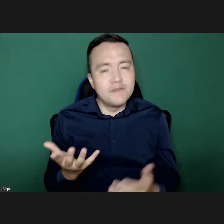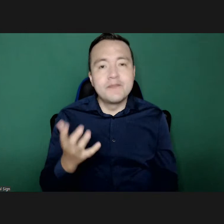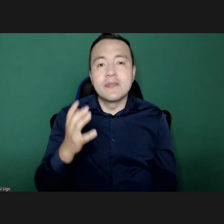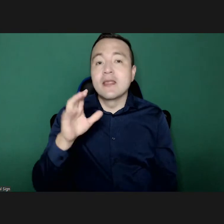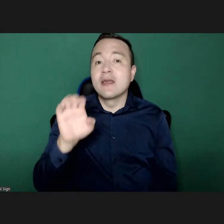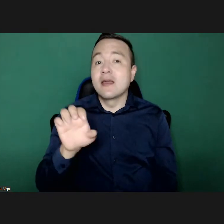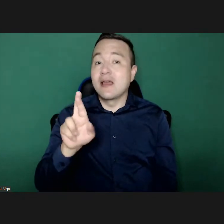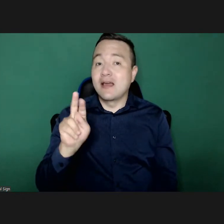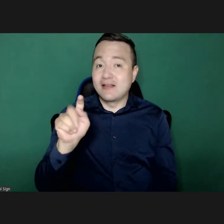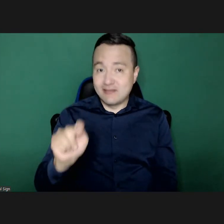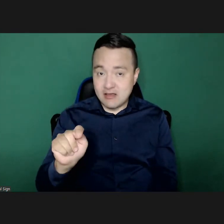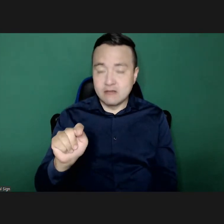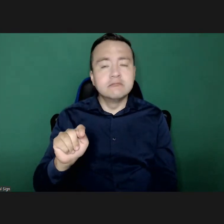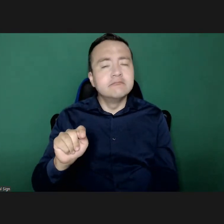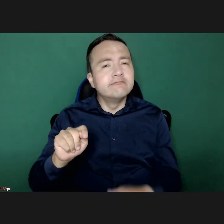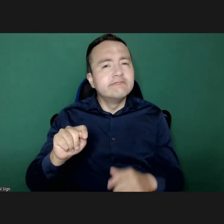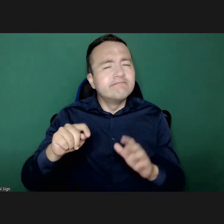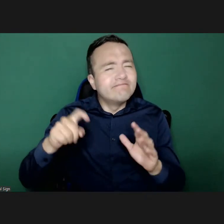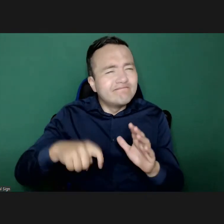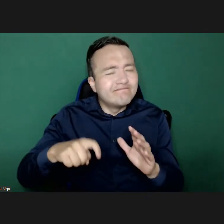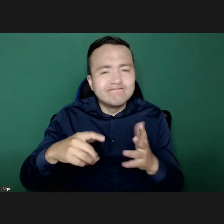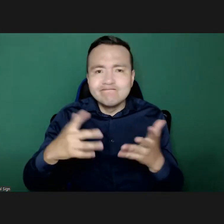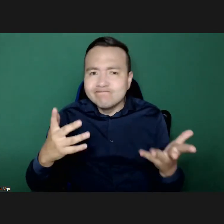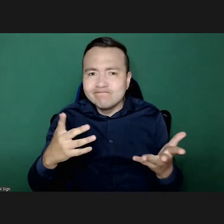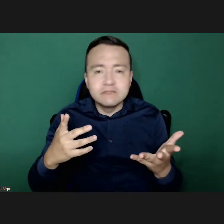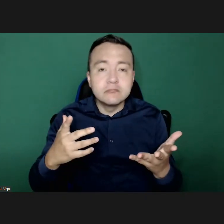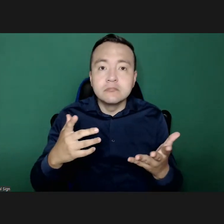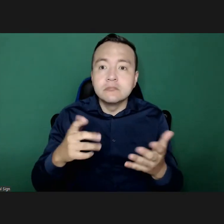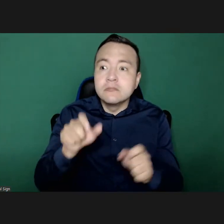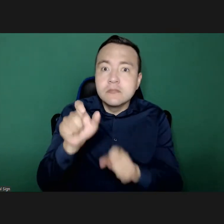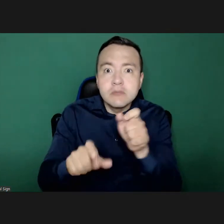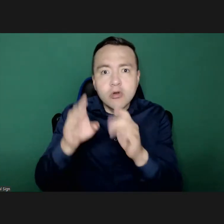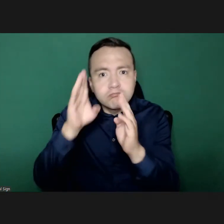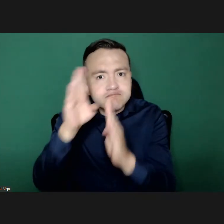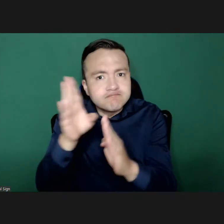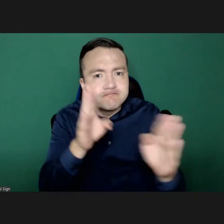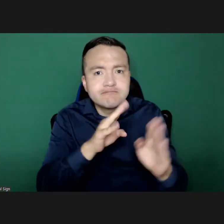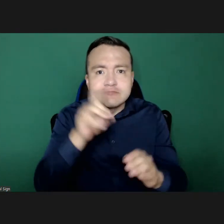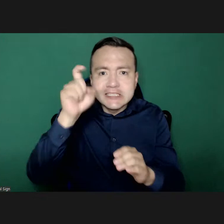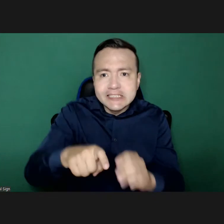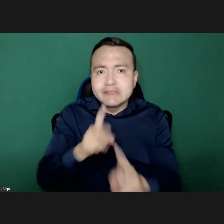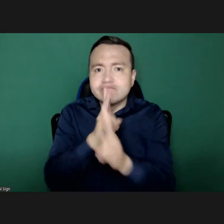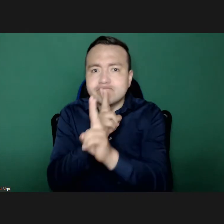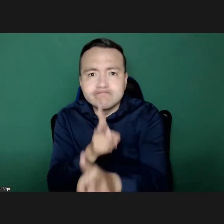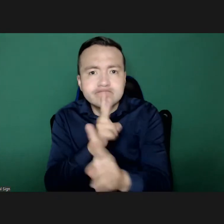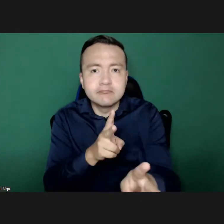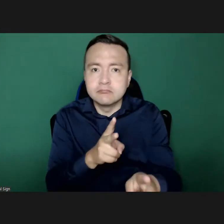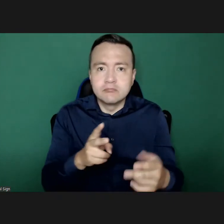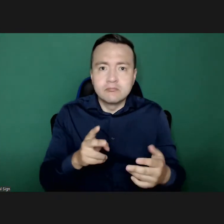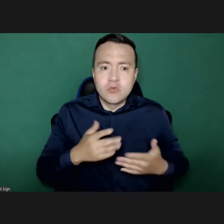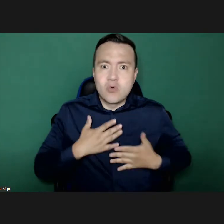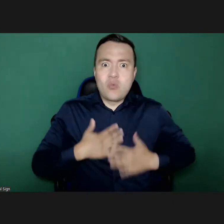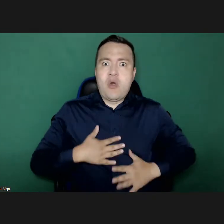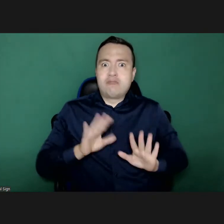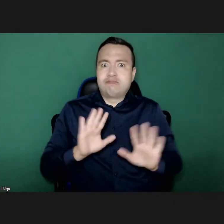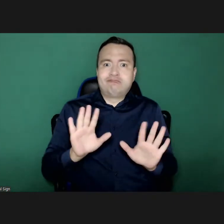with NCDs receive the care needed to prevent premature death. This webinar will highlight how universal health access